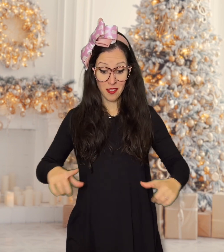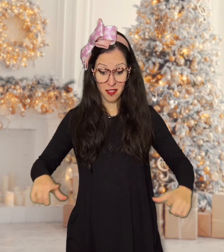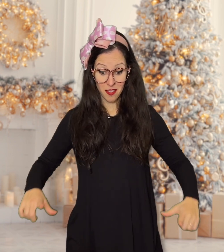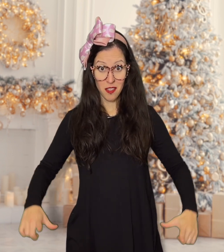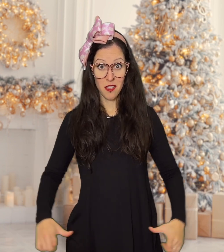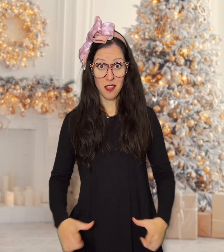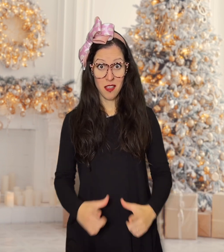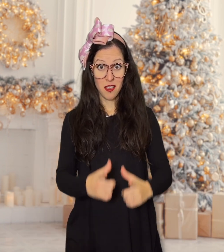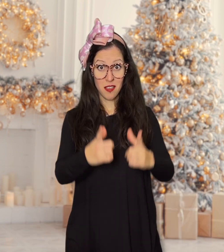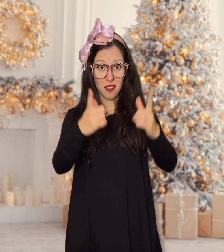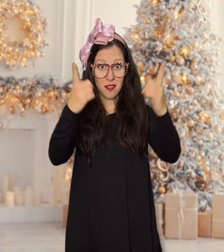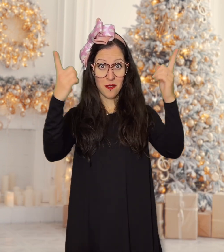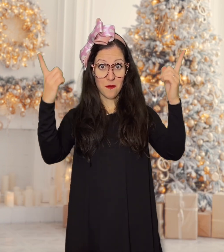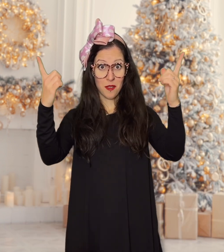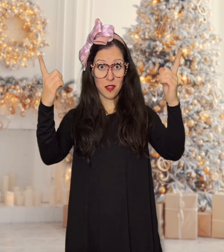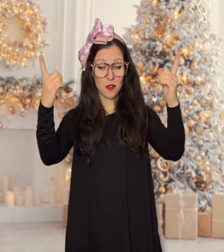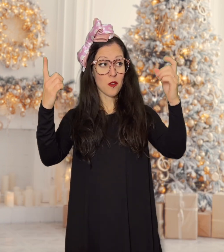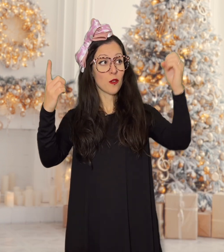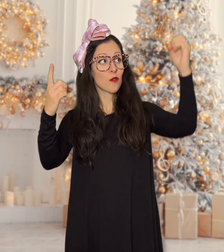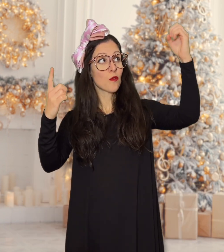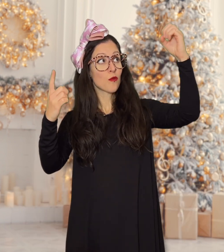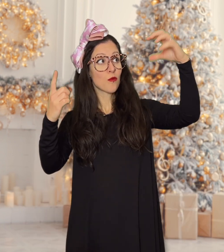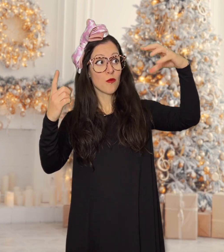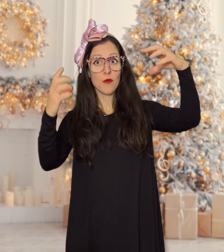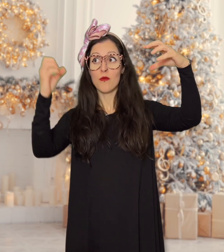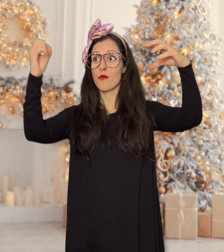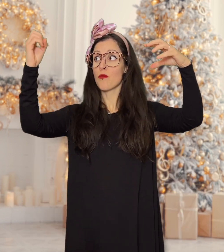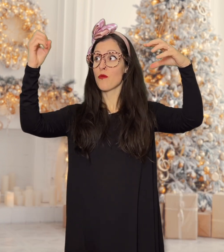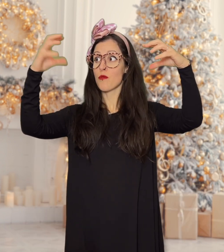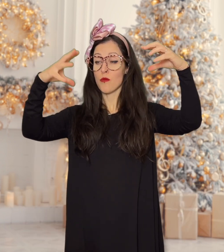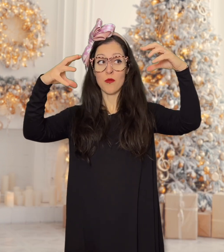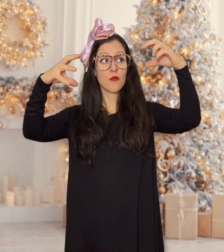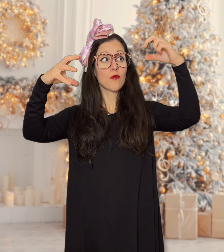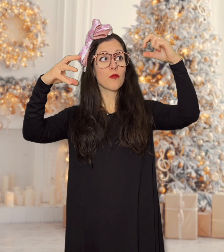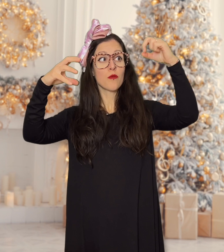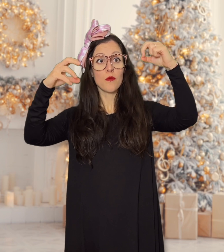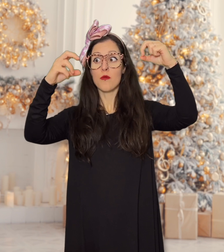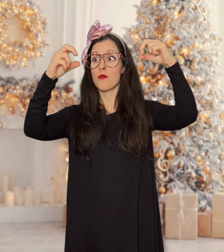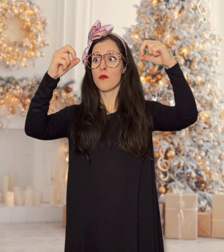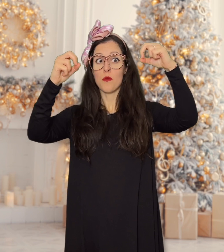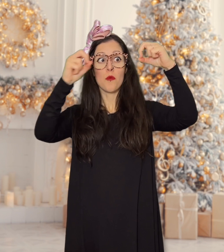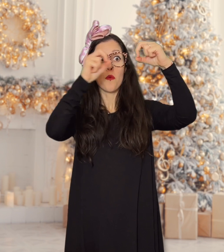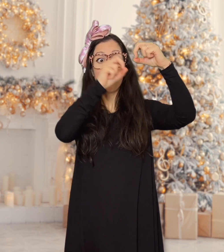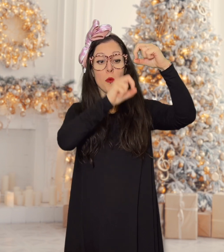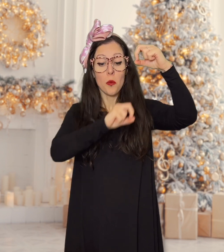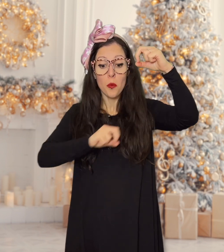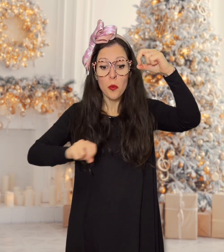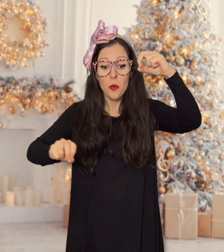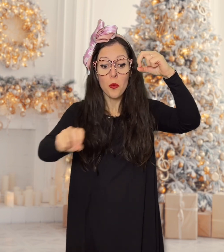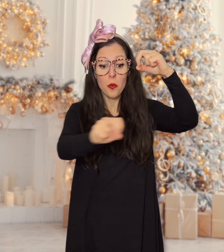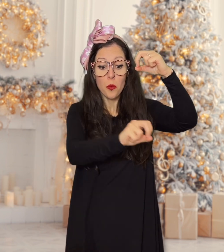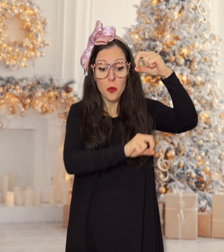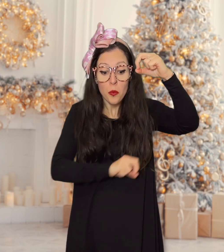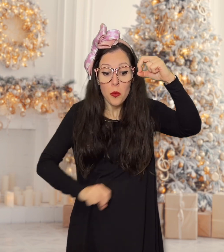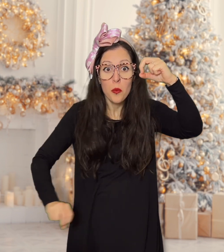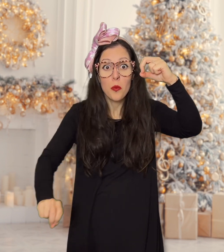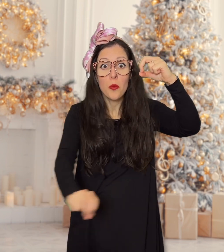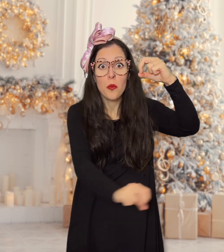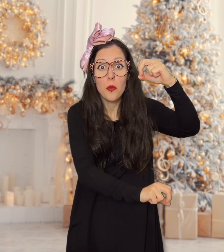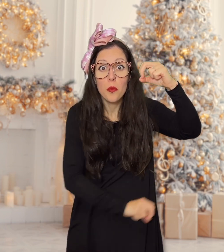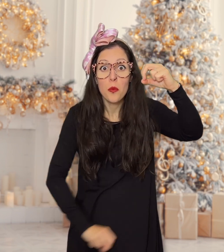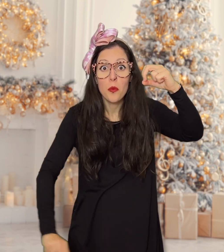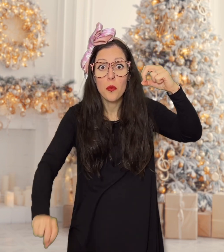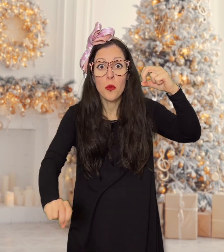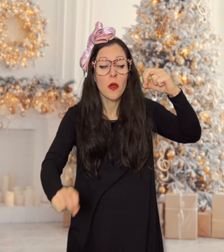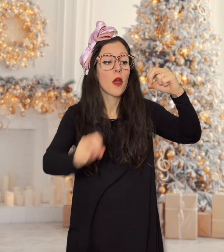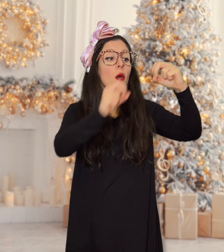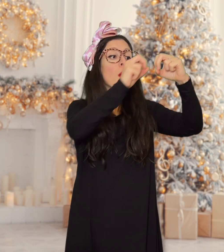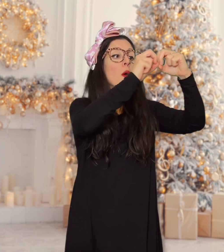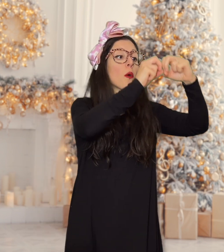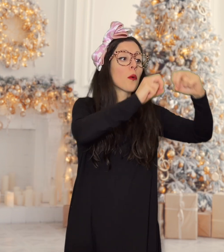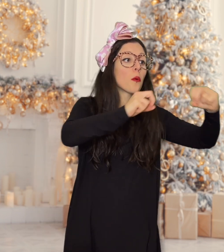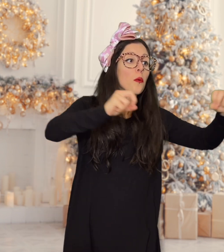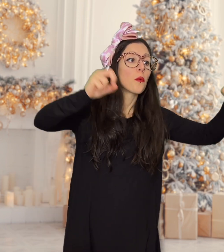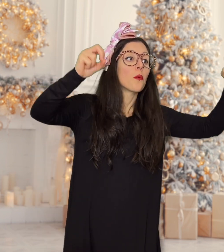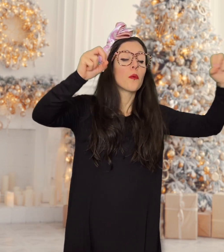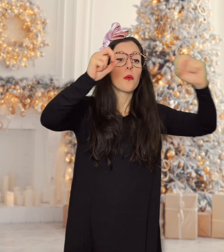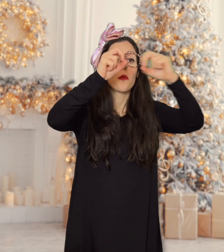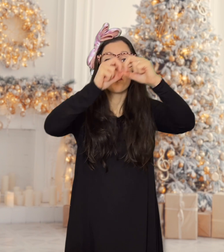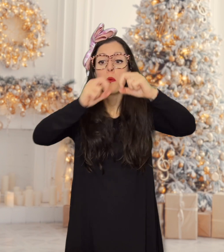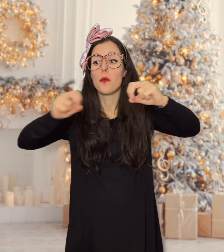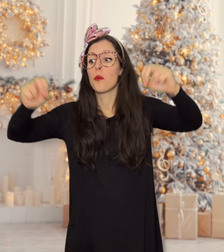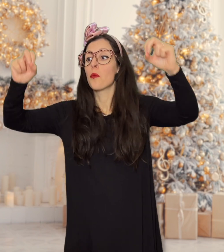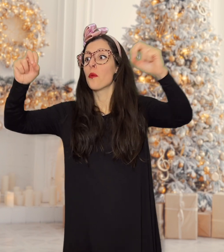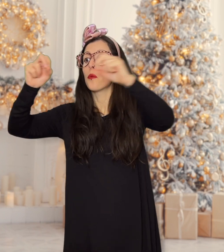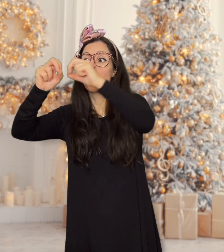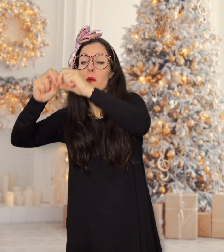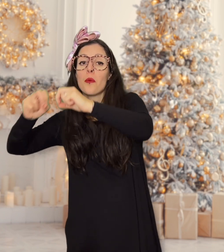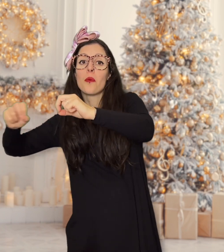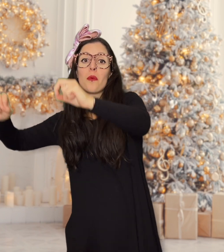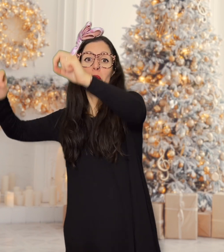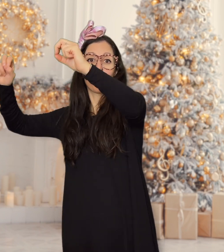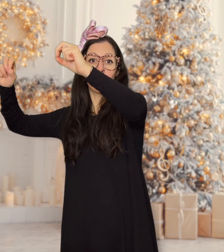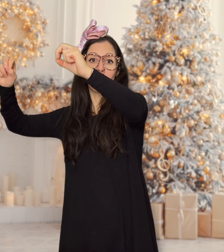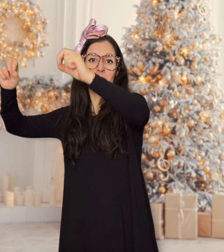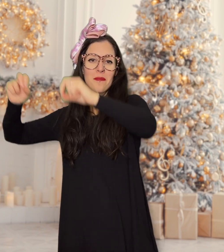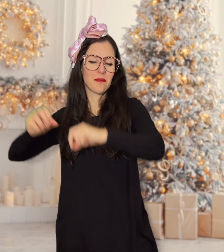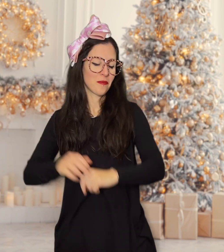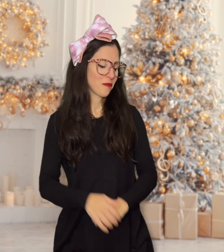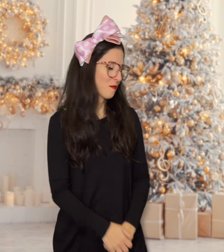Luminarie.